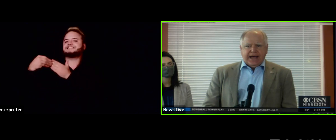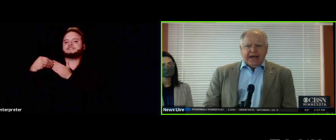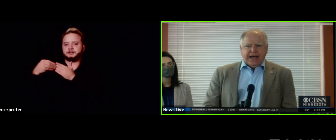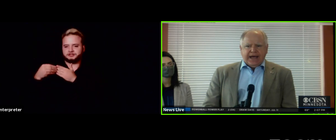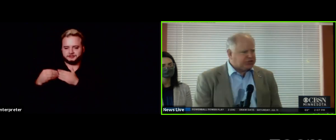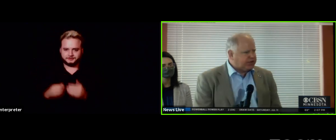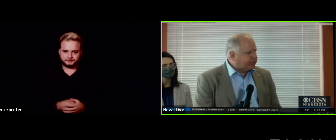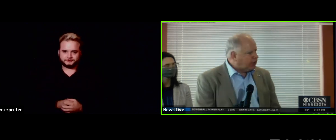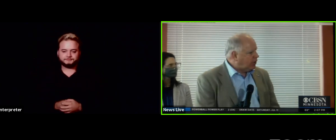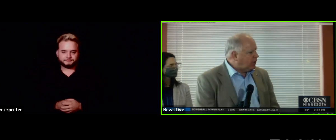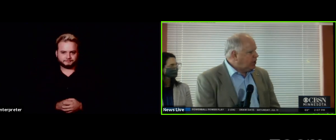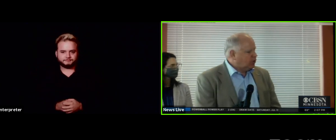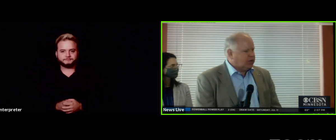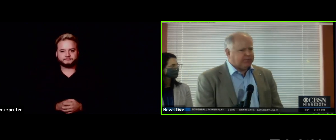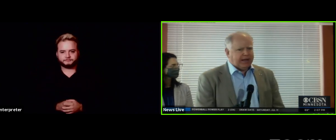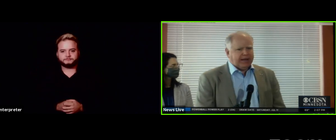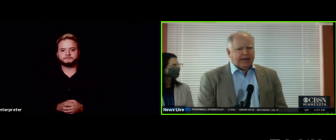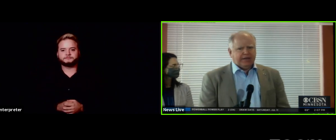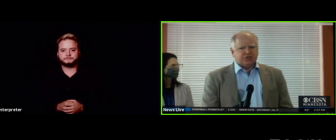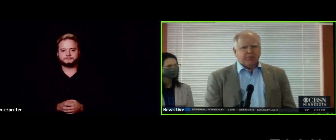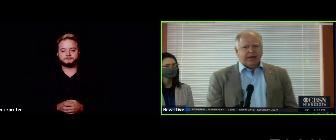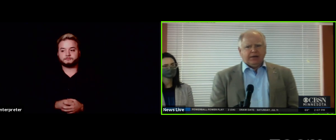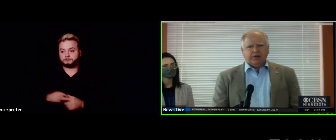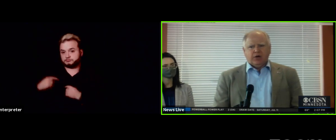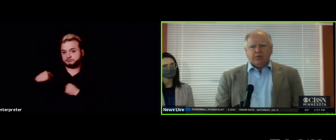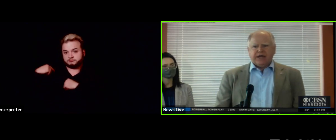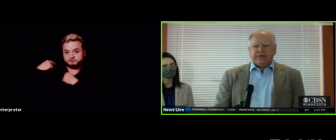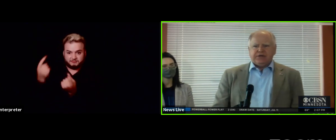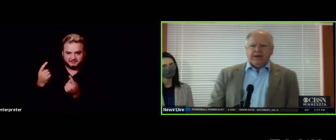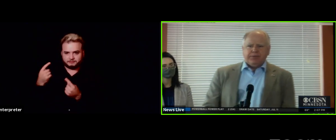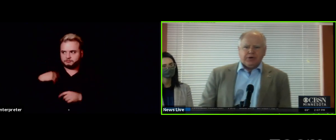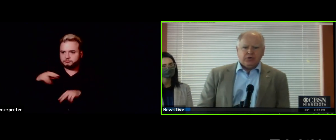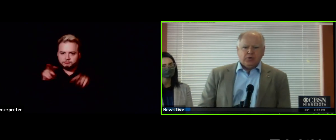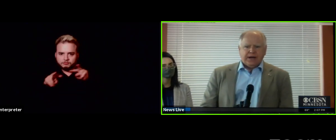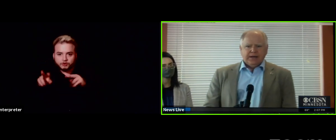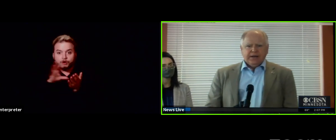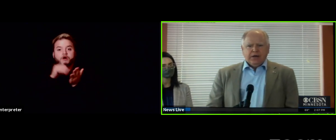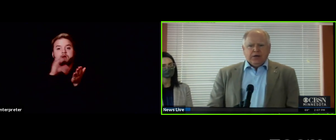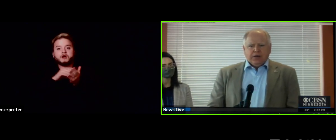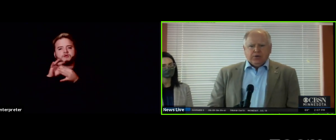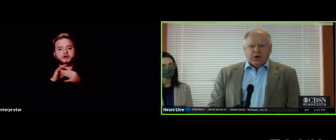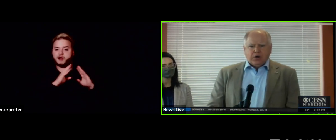Commissioner Jennifer Ho who has been instrumental and along with Kathy Tan Brooke who are our